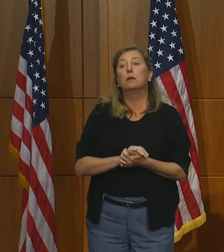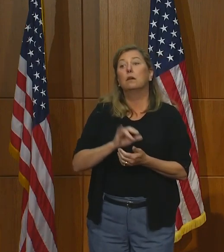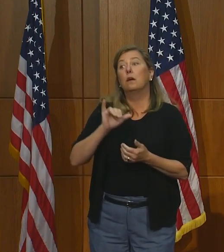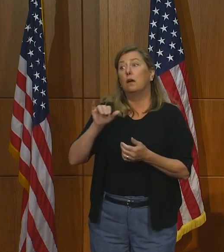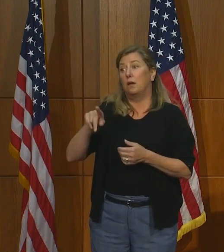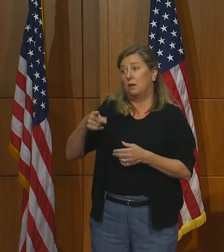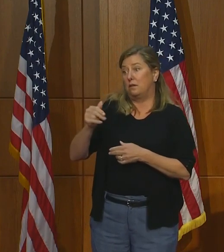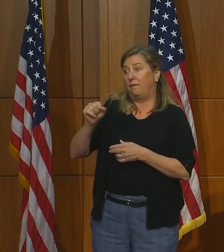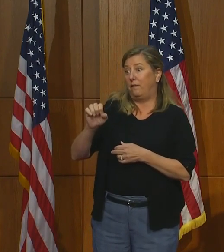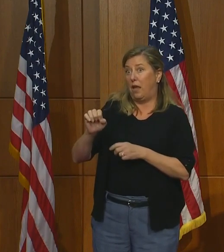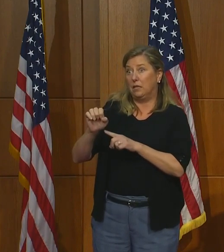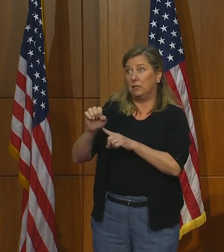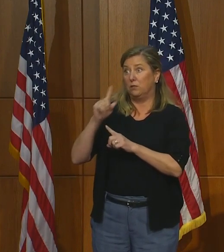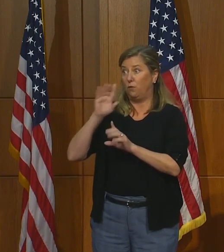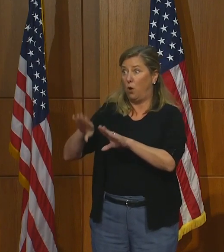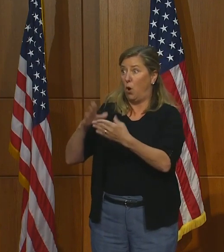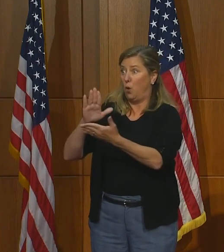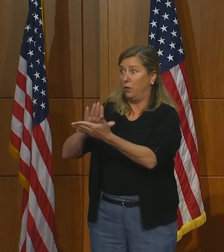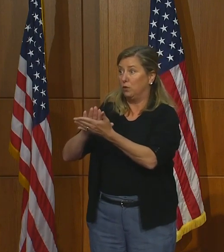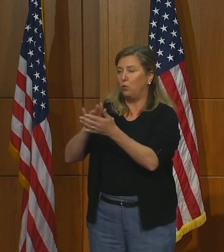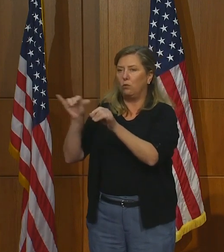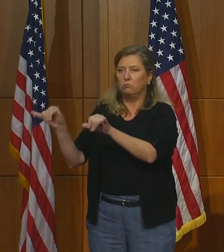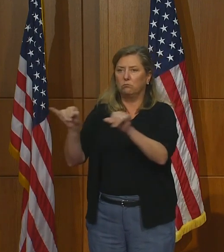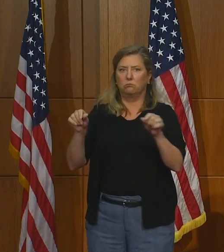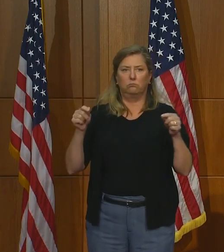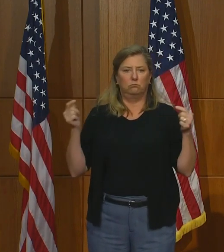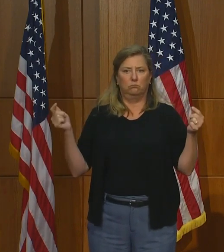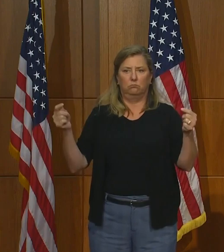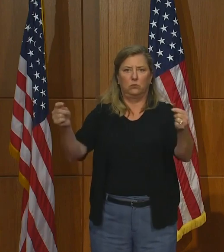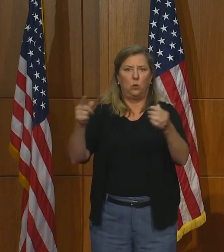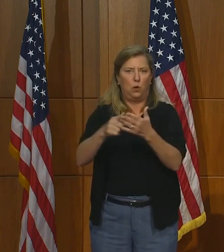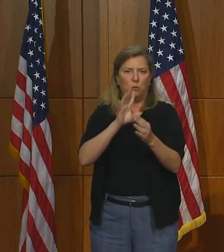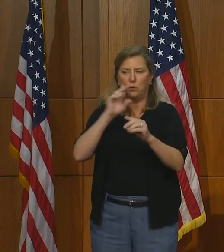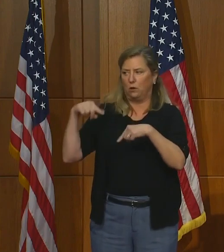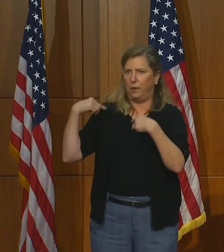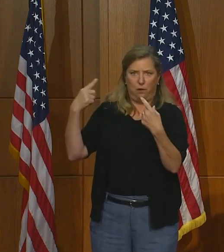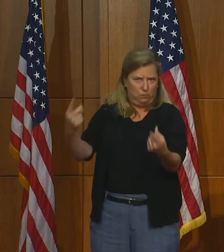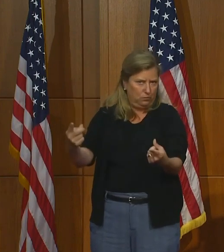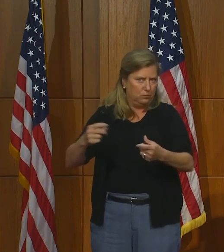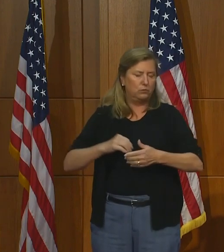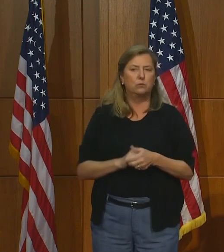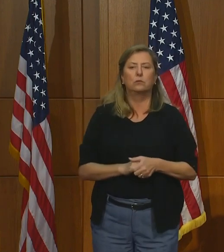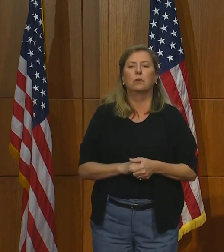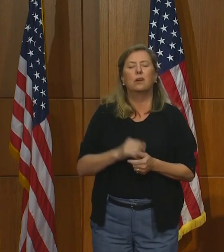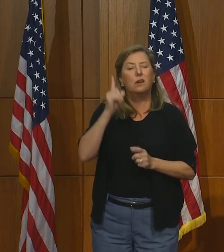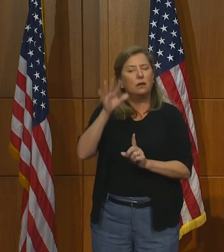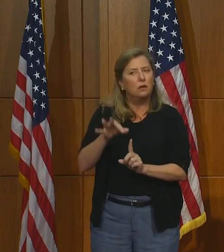REAL AND OUR SCHOOLS AND THE FACES WILL BE CONSISTENT WITH-